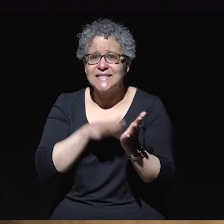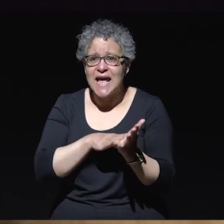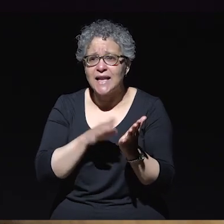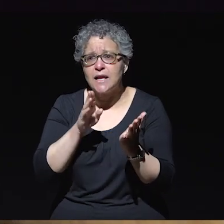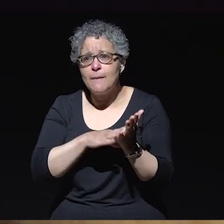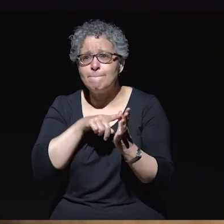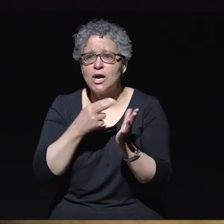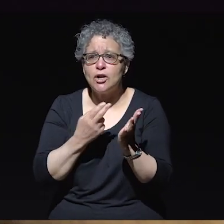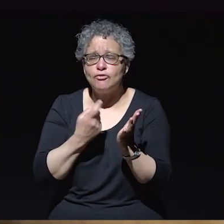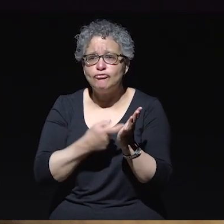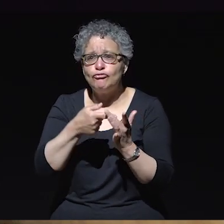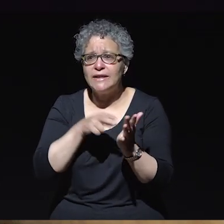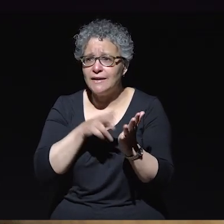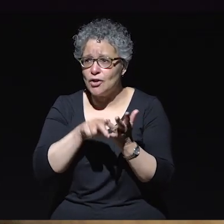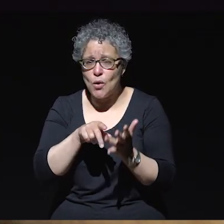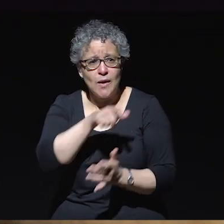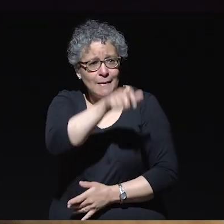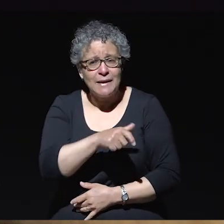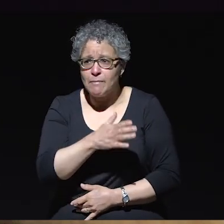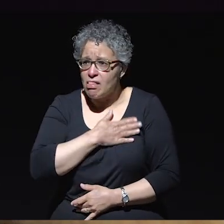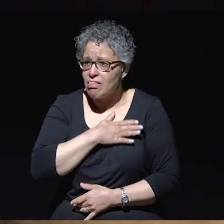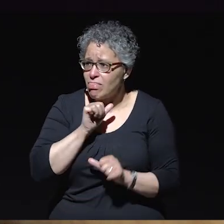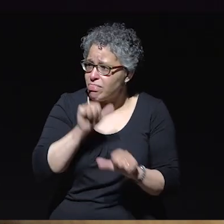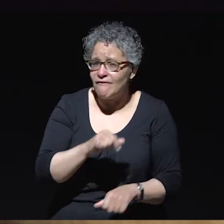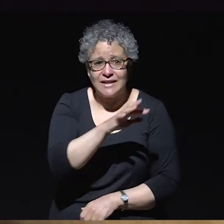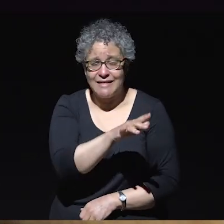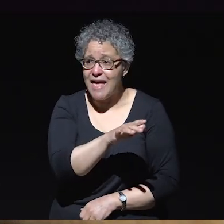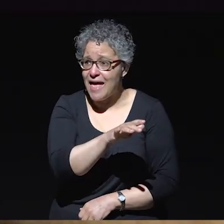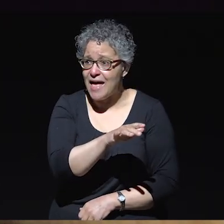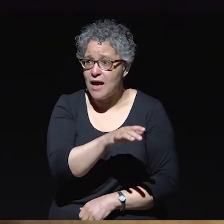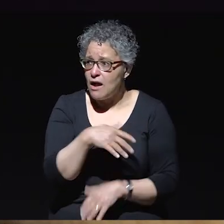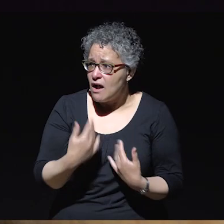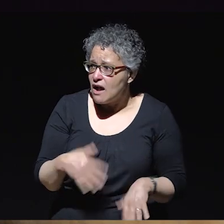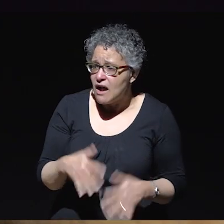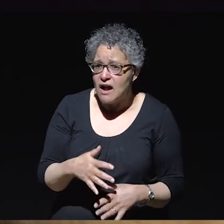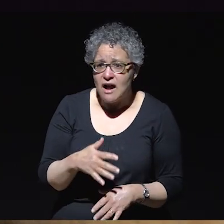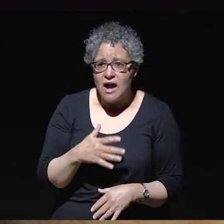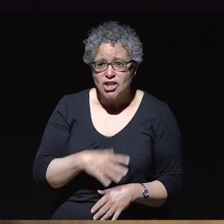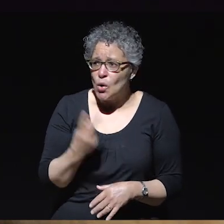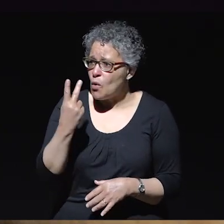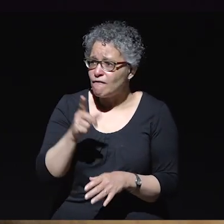that, actually, the idea of it being removed from their site for a good two years was just too much for most people, I think anyone, could bear.